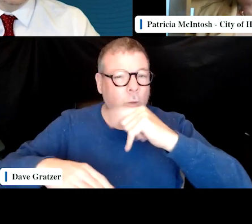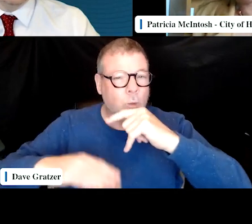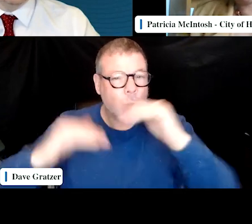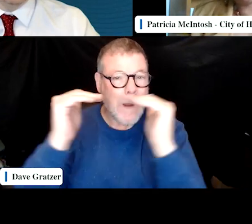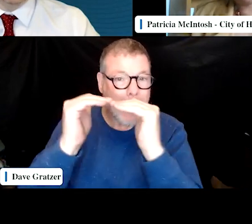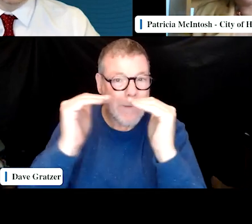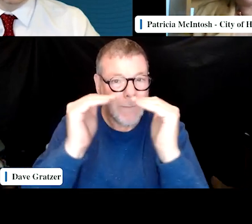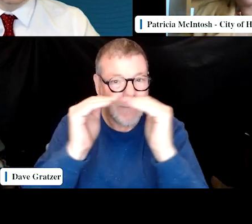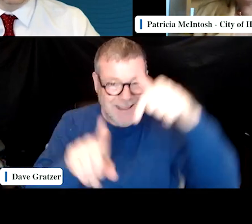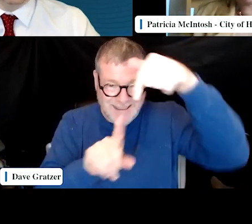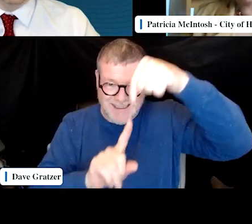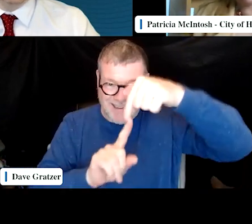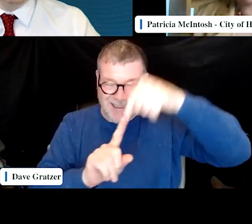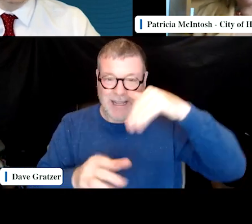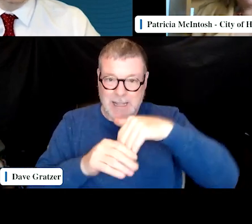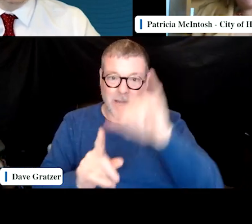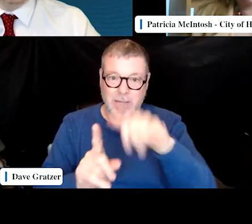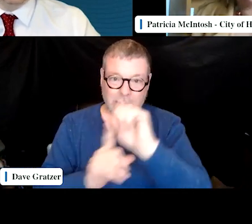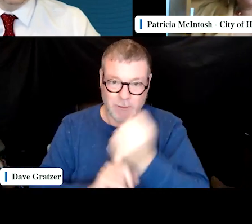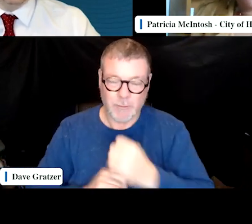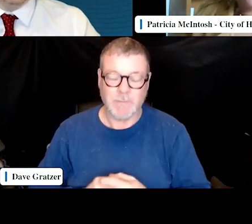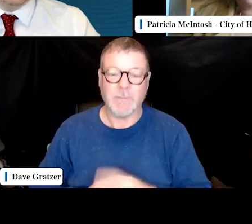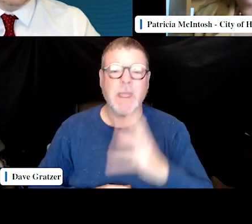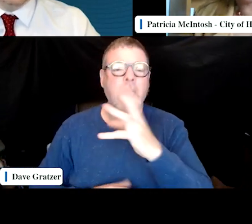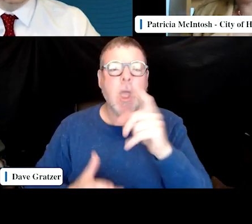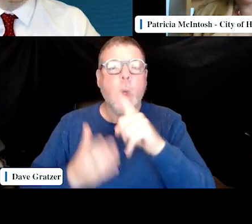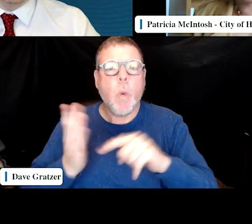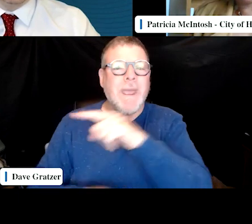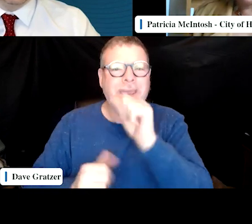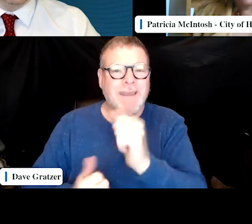in this situation and what the peer can bring to the table,